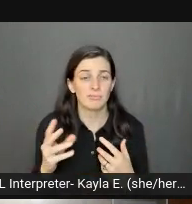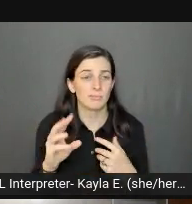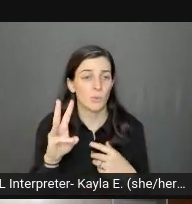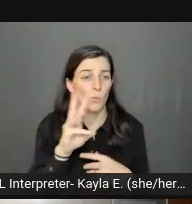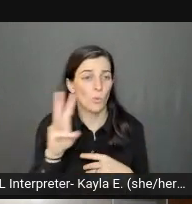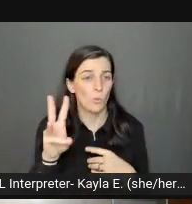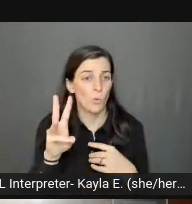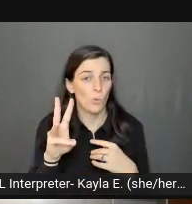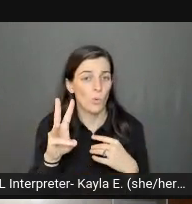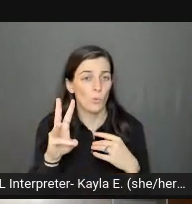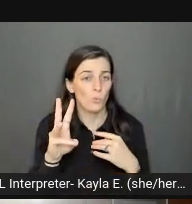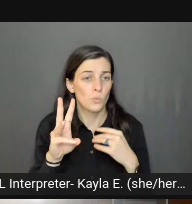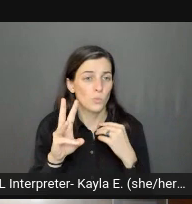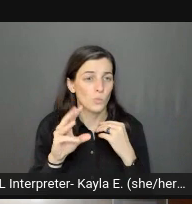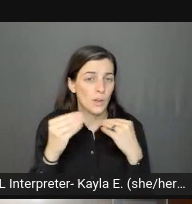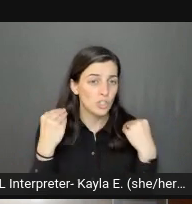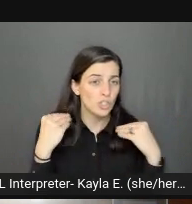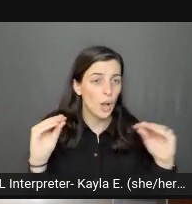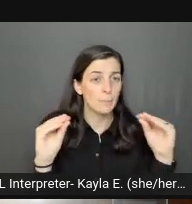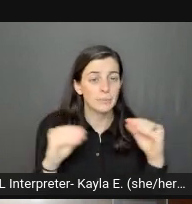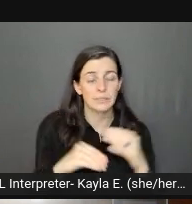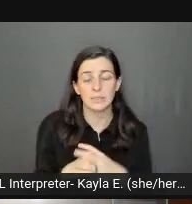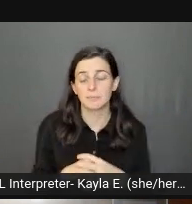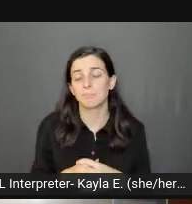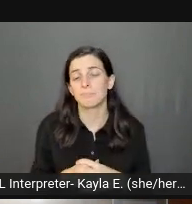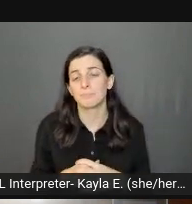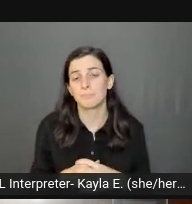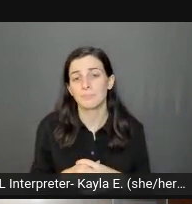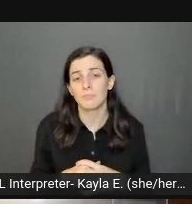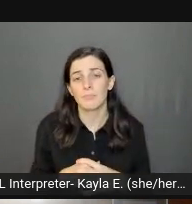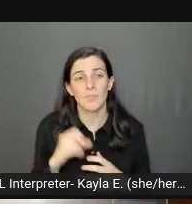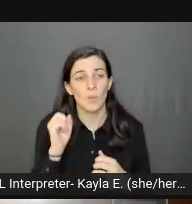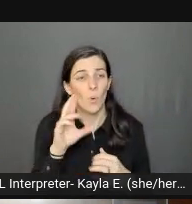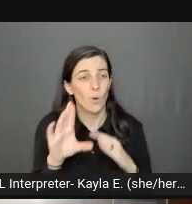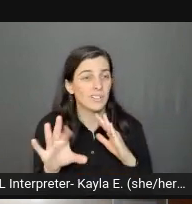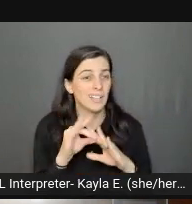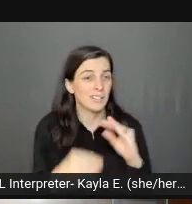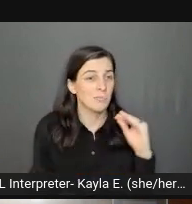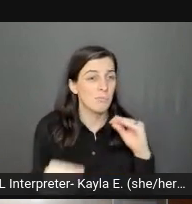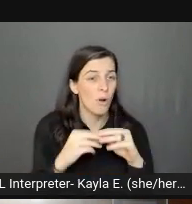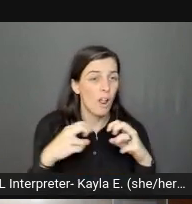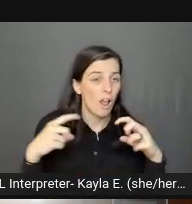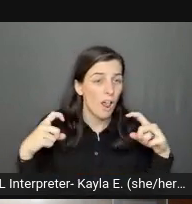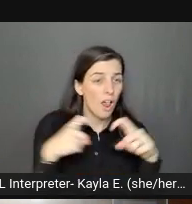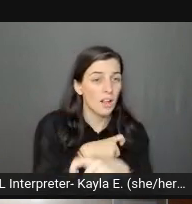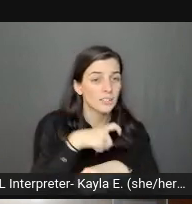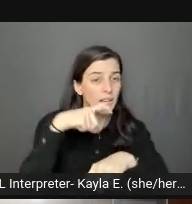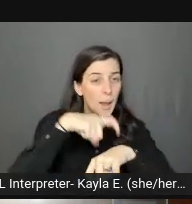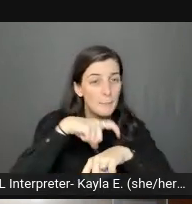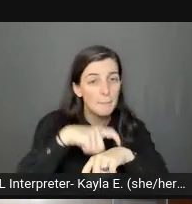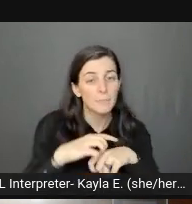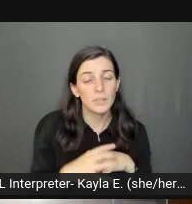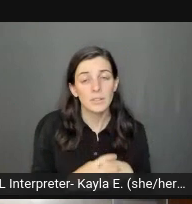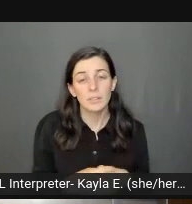what I need, or it takes me much longer time to do that. Also, unclickable links.